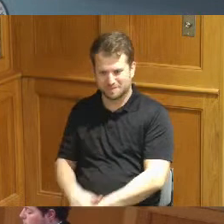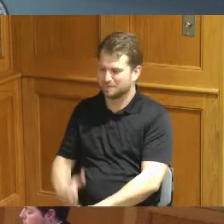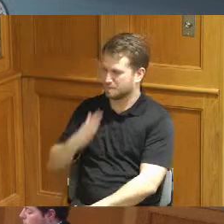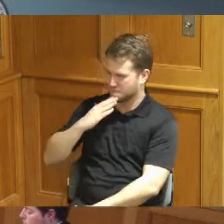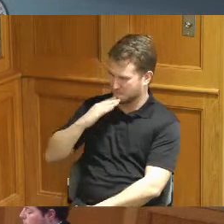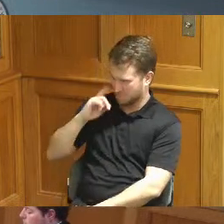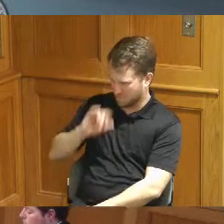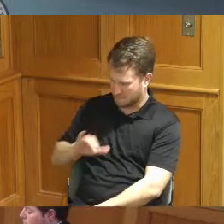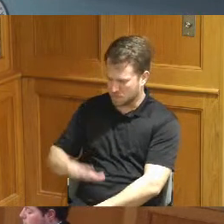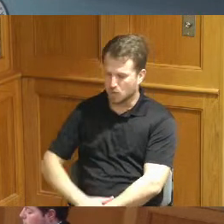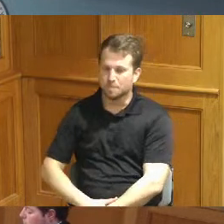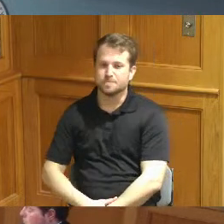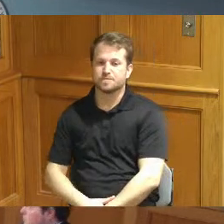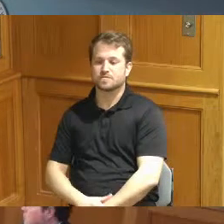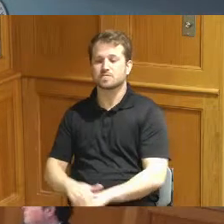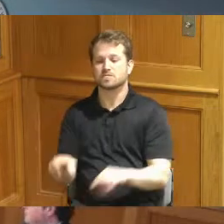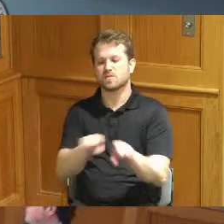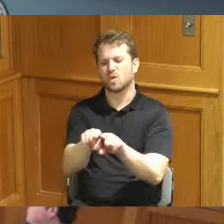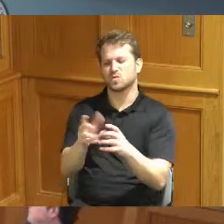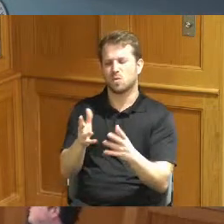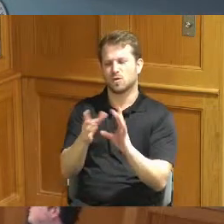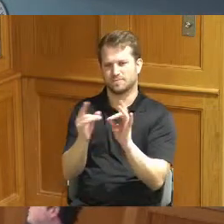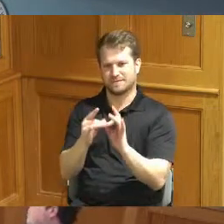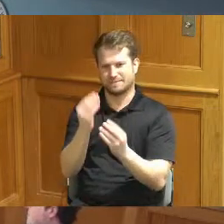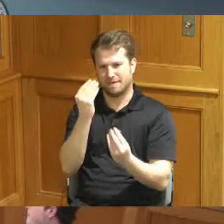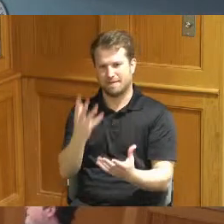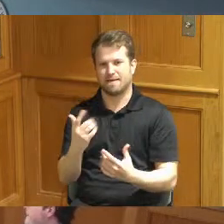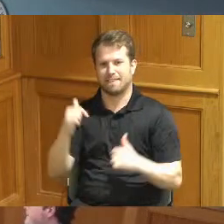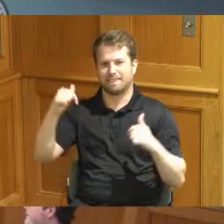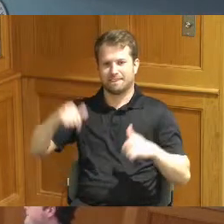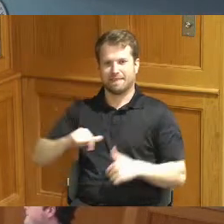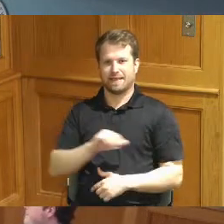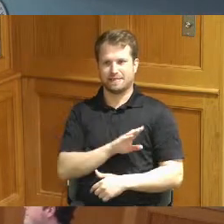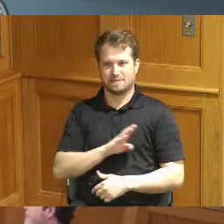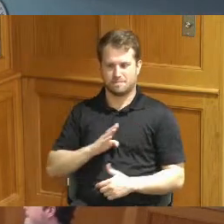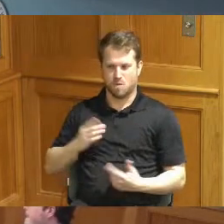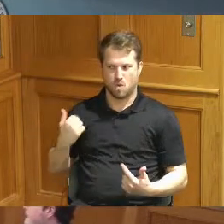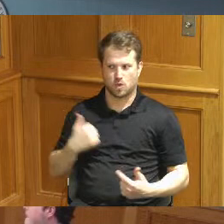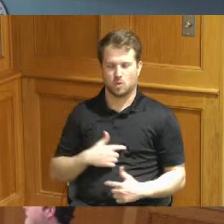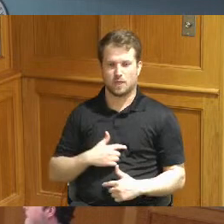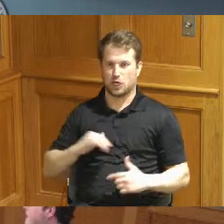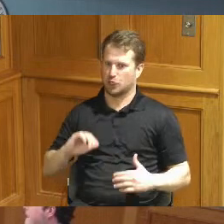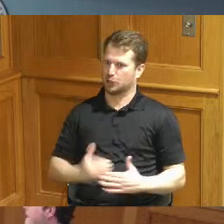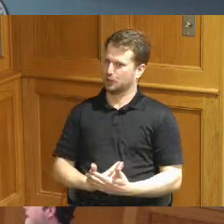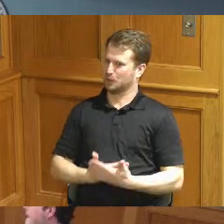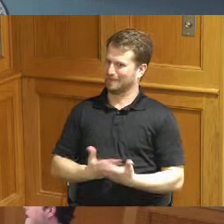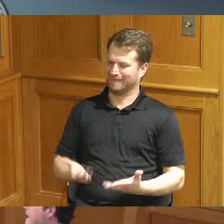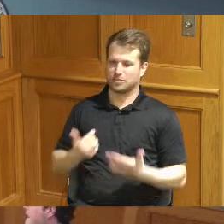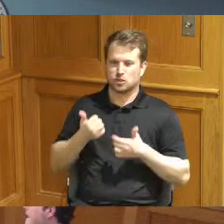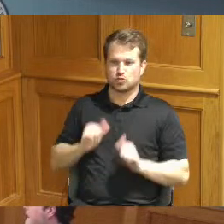just want to say this board we have done a lot of new things we're trying to respond as quick